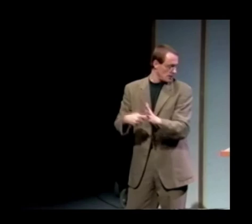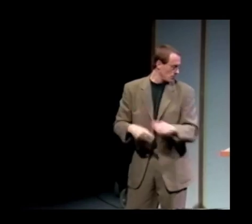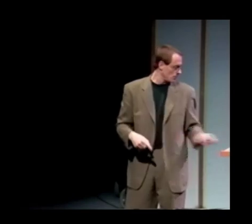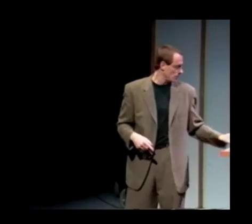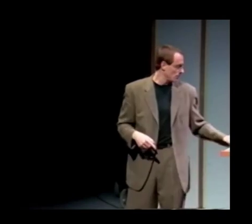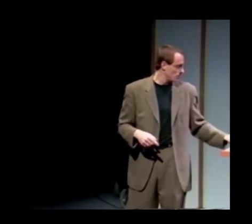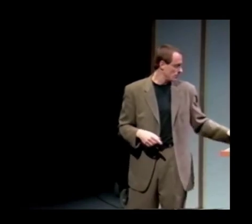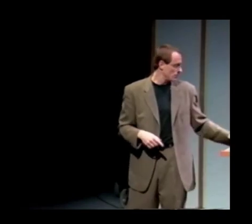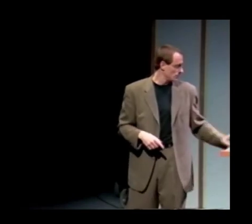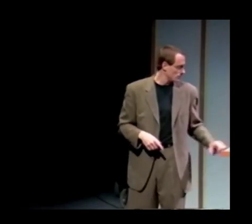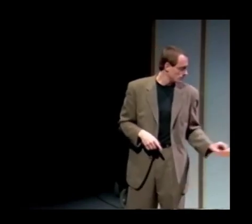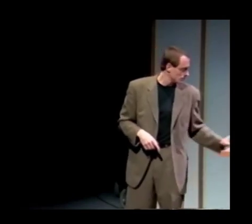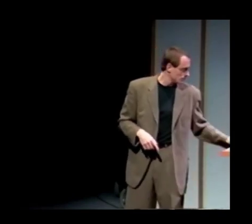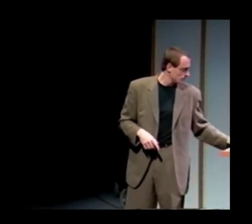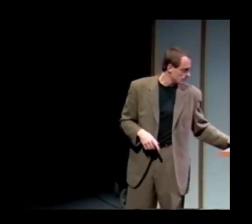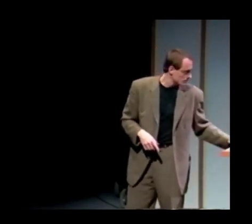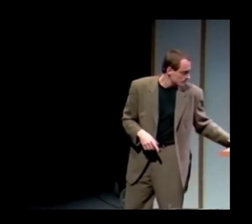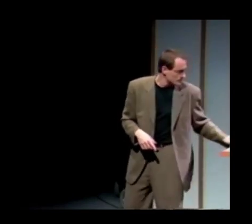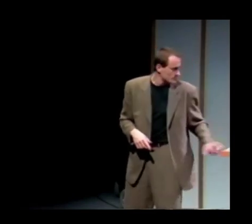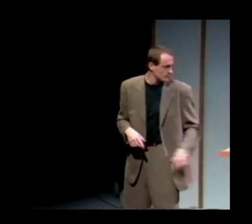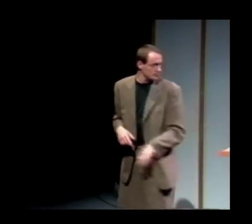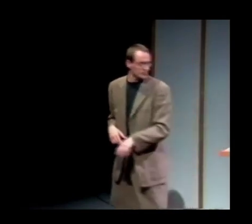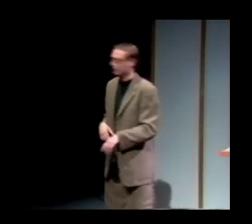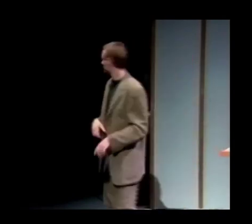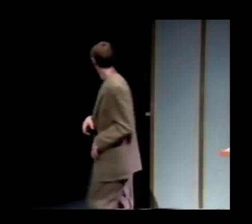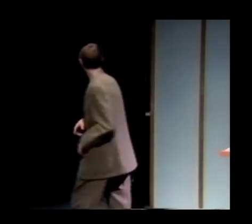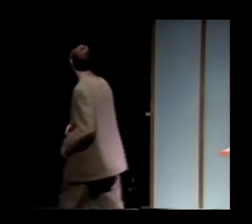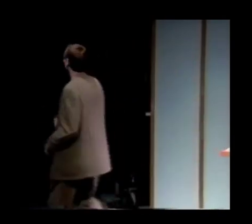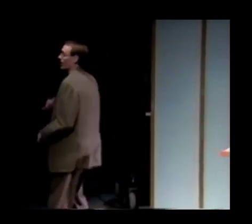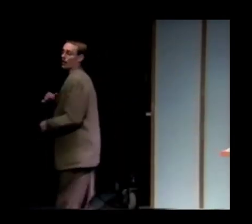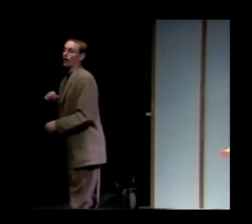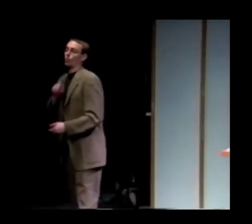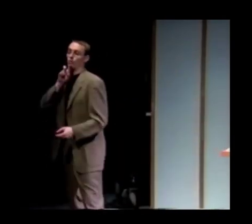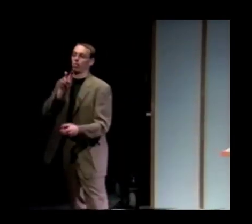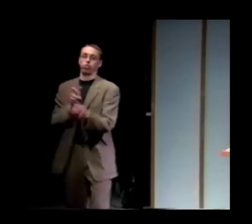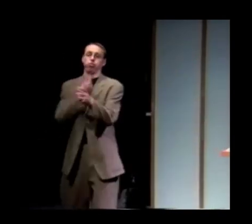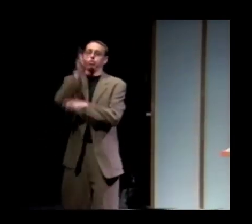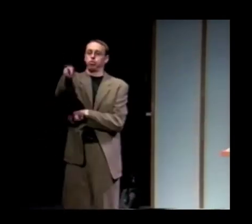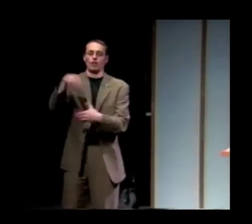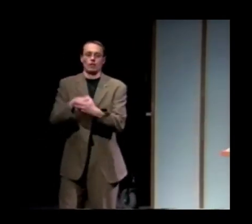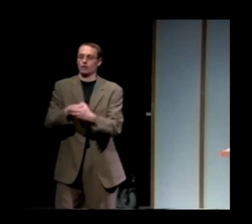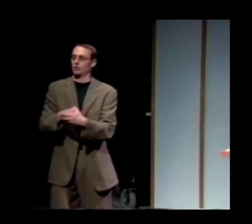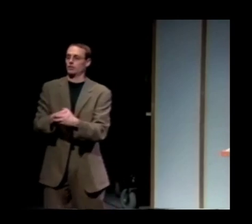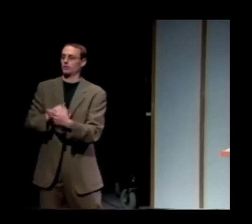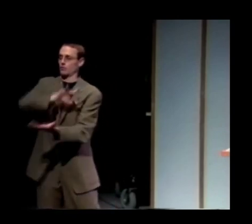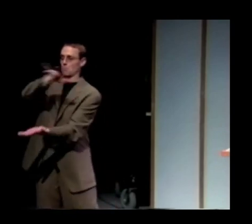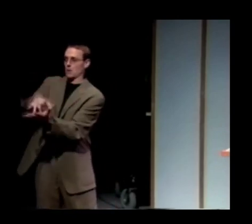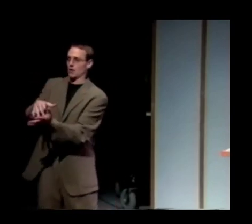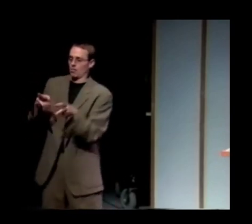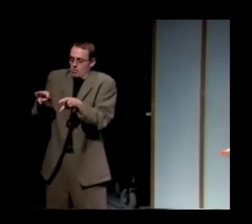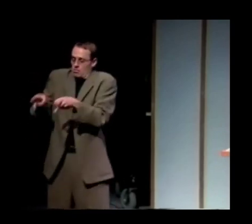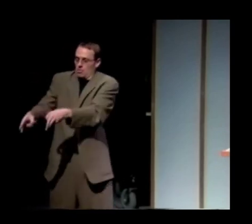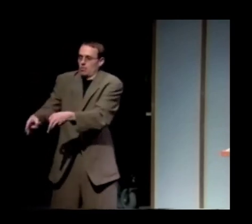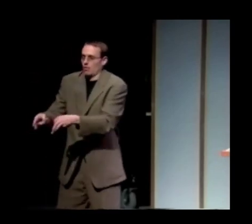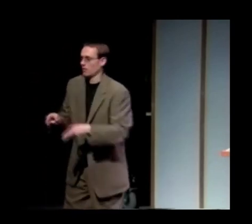AND THEN IT MORPHS INTO SOMETHING DIFFERENT. YOU KNOW ALL KNOW WHAT MORPHING IS. GIVING YOU THE ELEMENT OF UNEXPECTED.